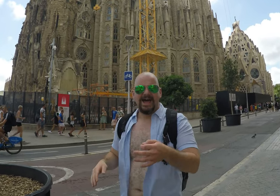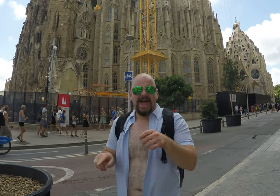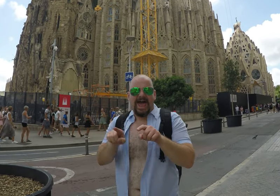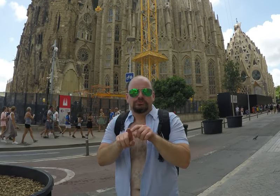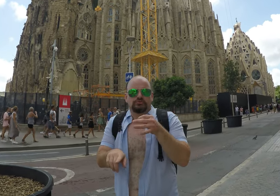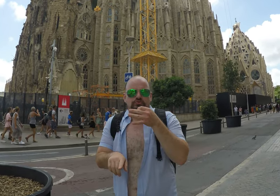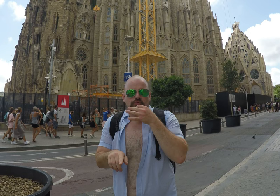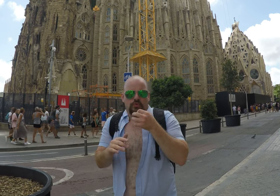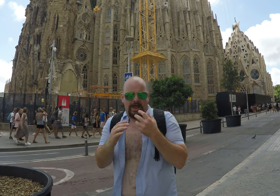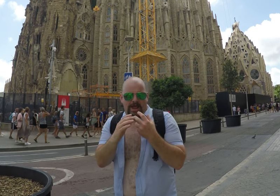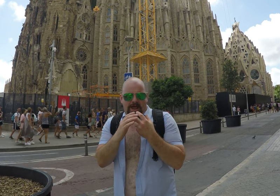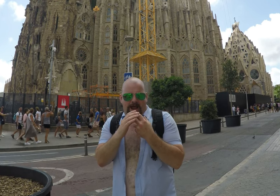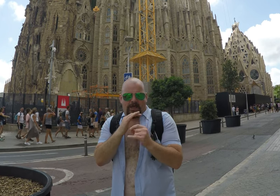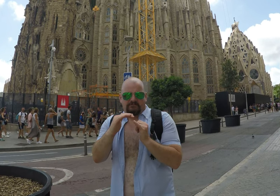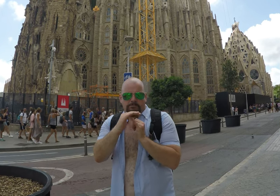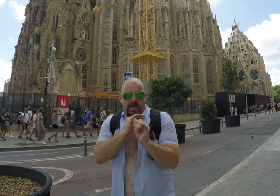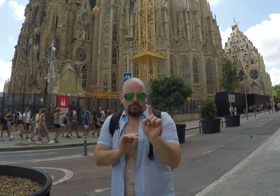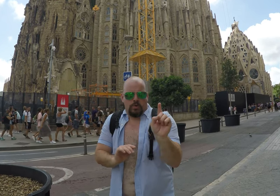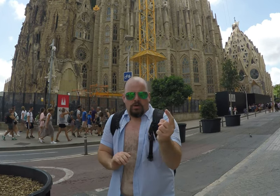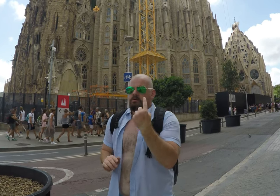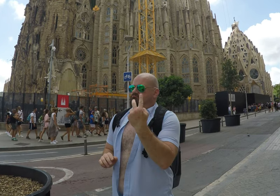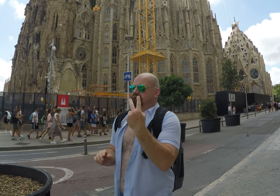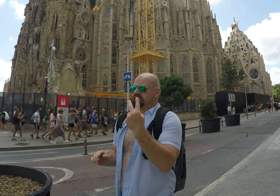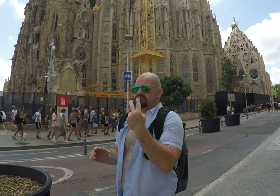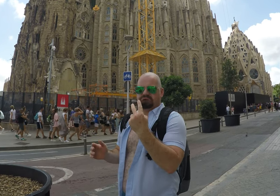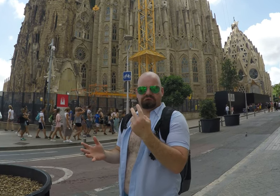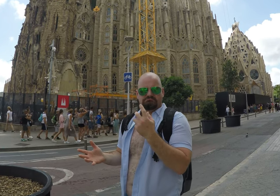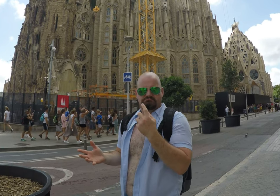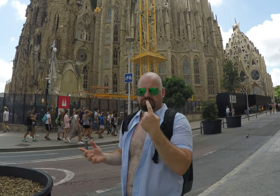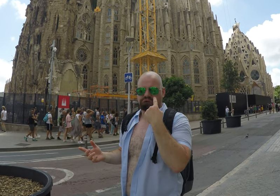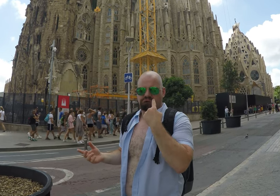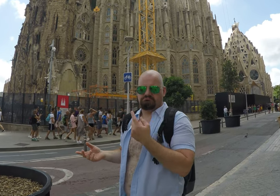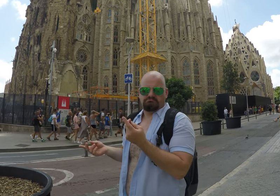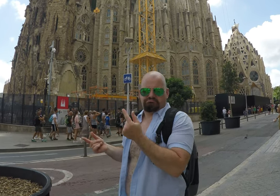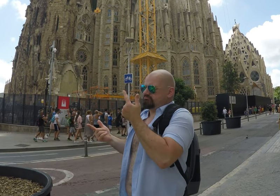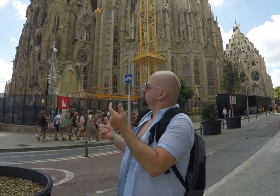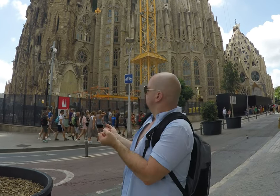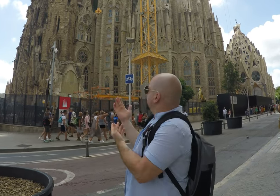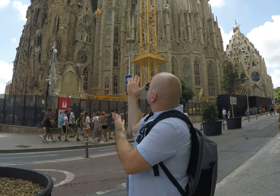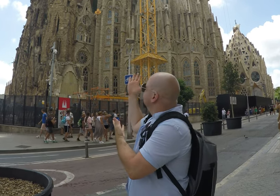As soon as we got out of the subway and it's right there!